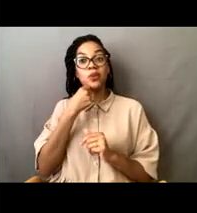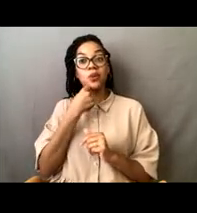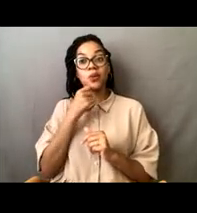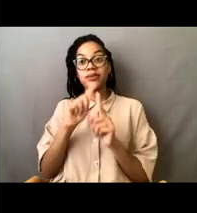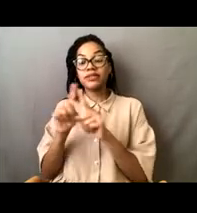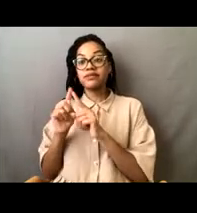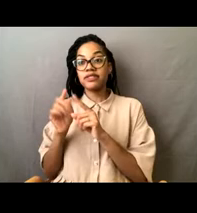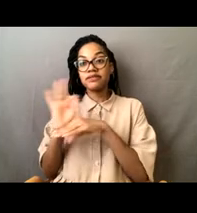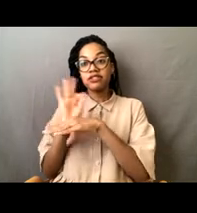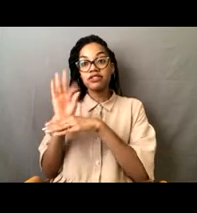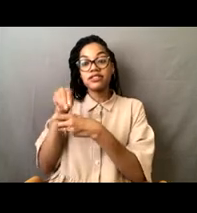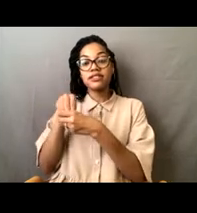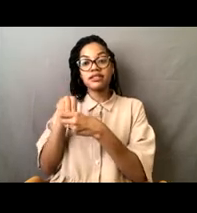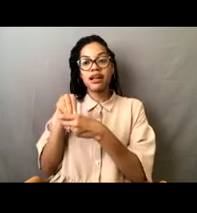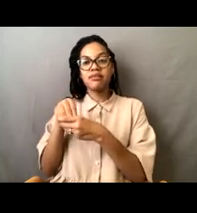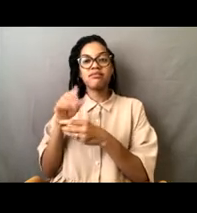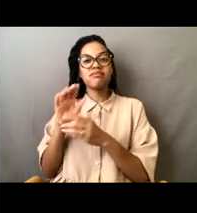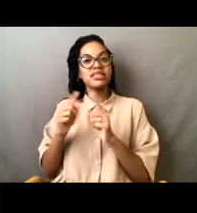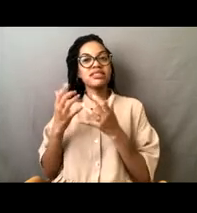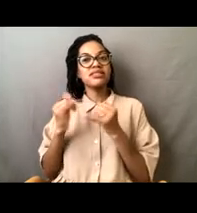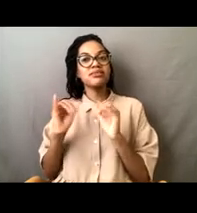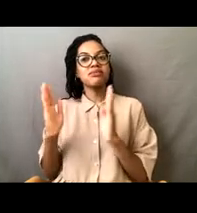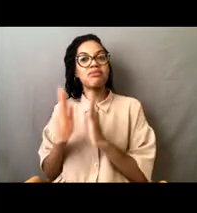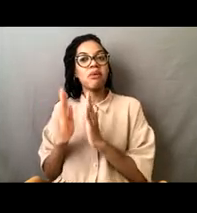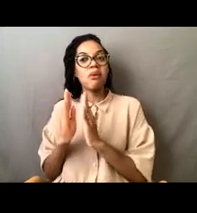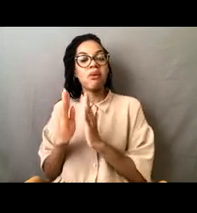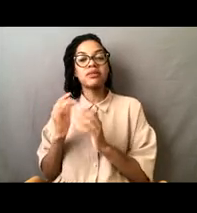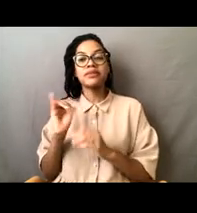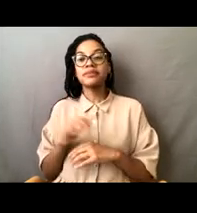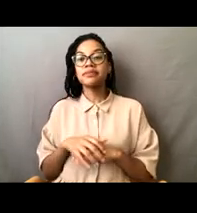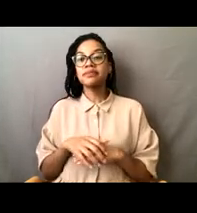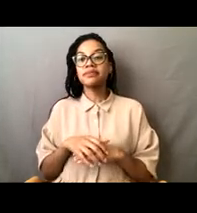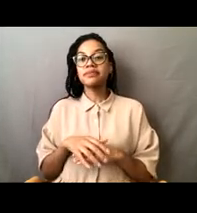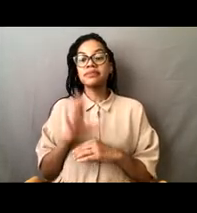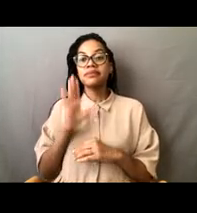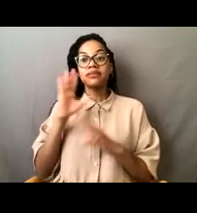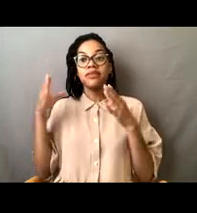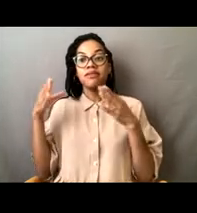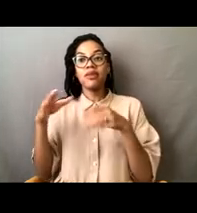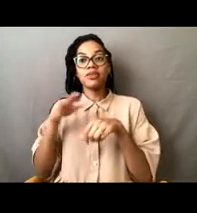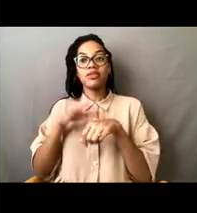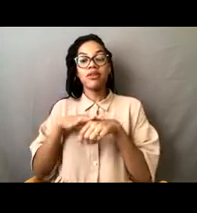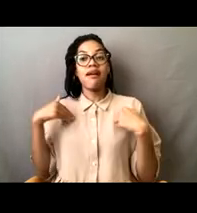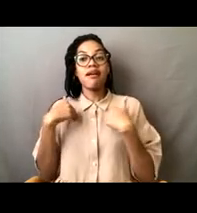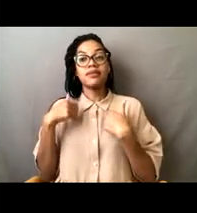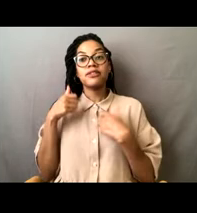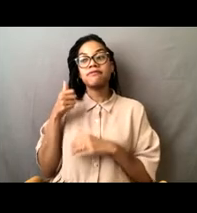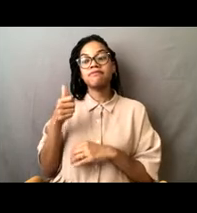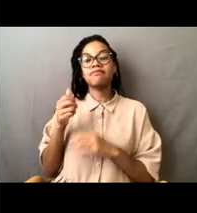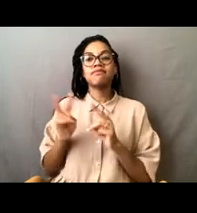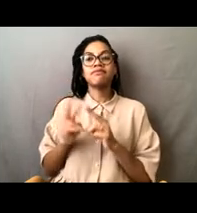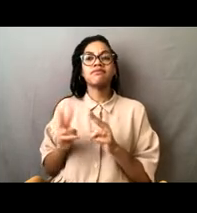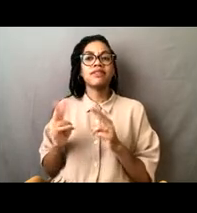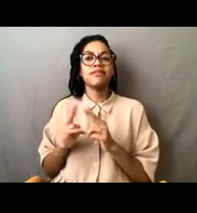And so we're going to focus today on a species that has been kind of really important to both the folks living here,